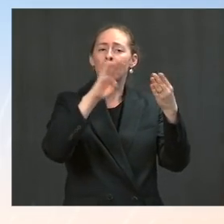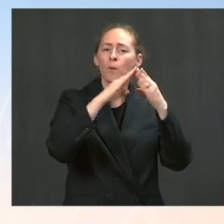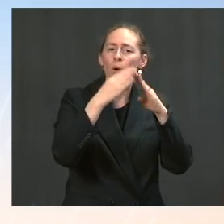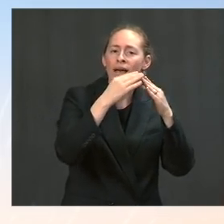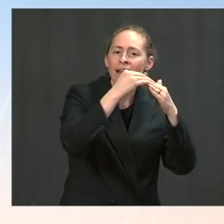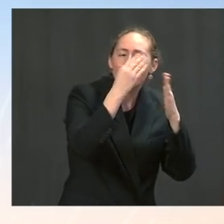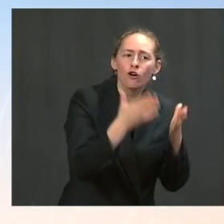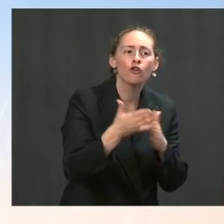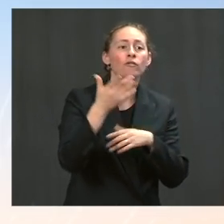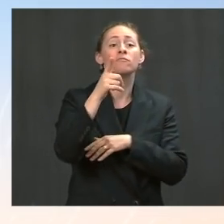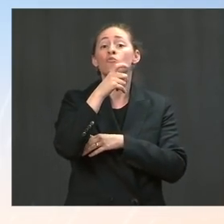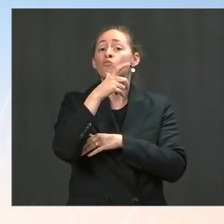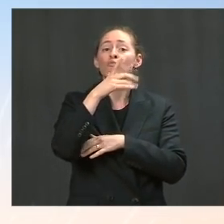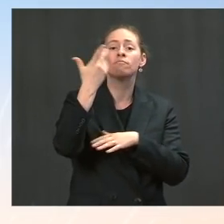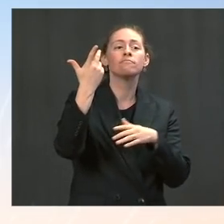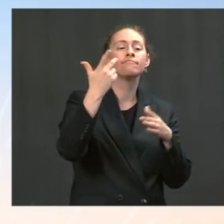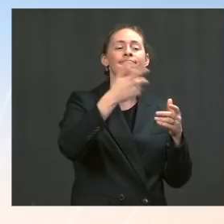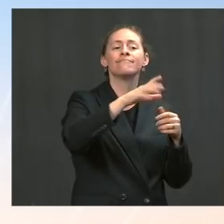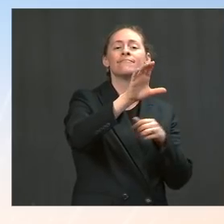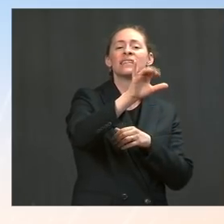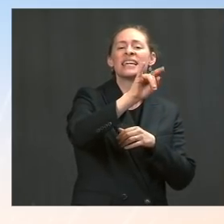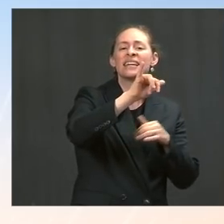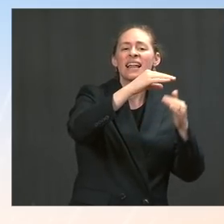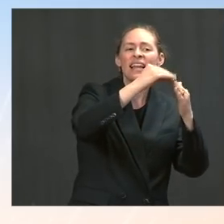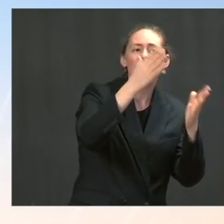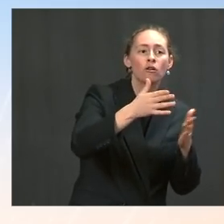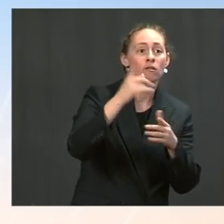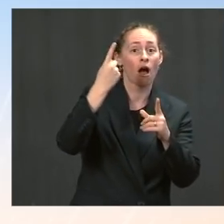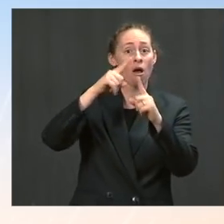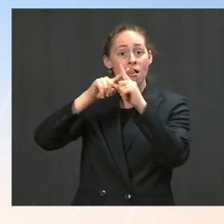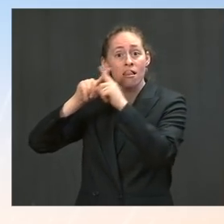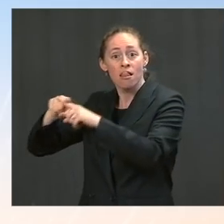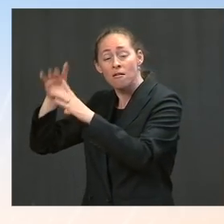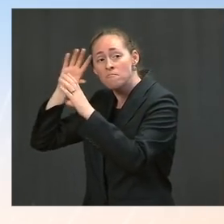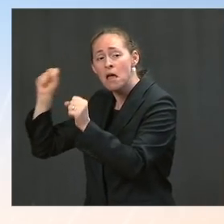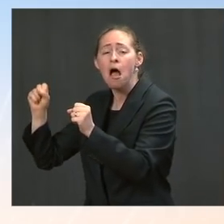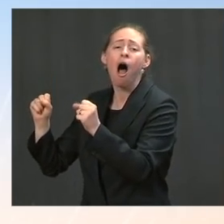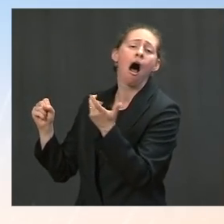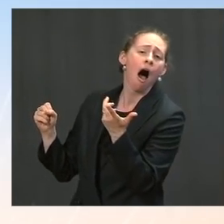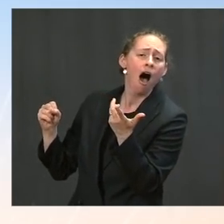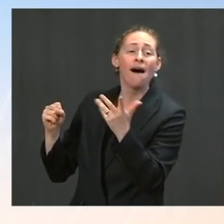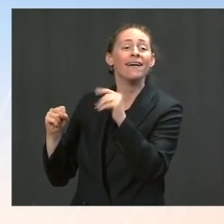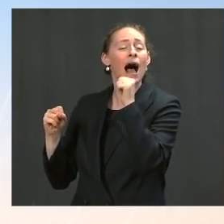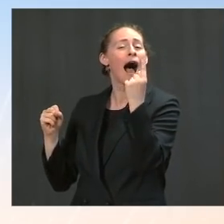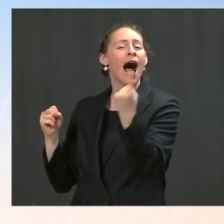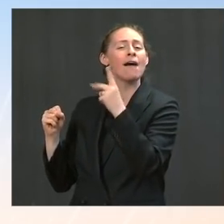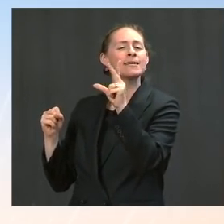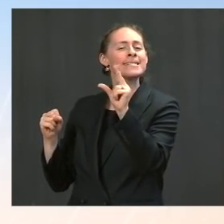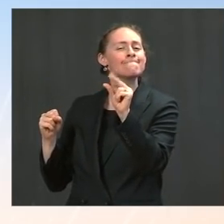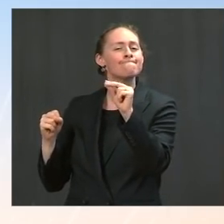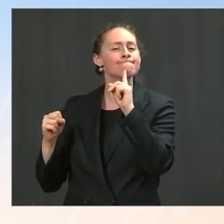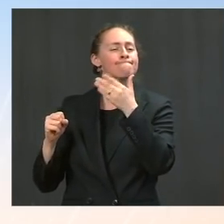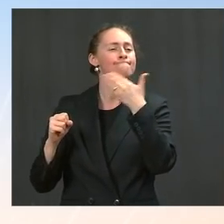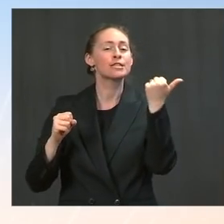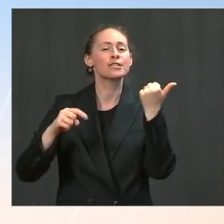They're not always the President of the Uni- sometimes it is, but -- and they are medical experts. And so, we are continuing to support those efforts.